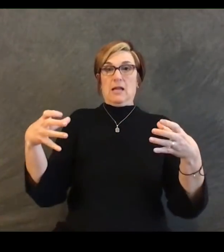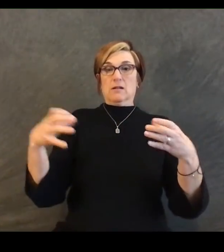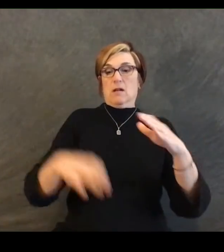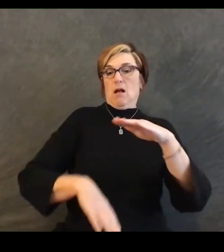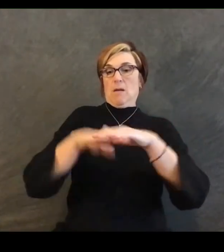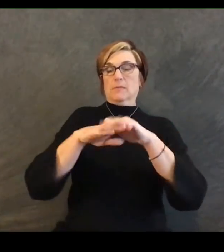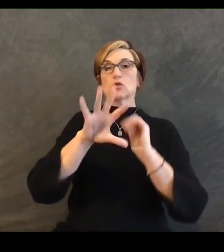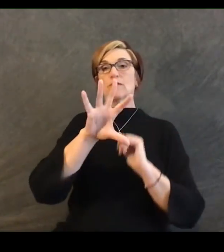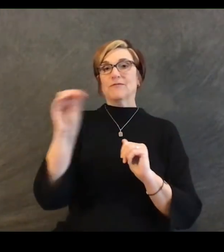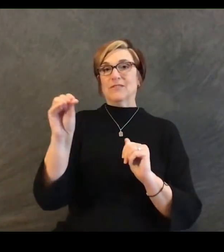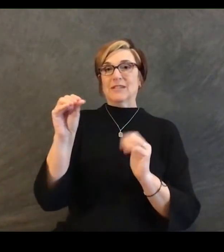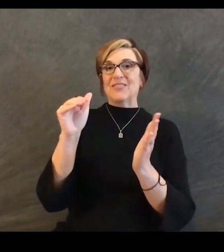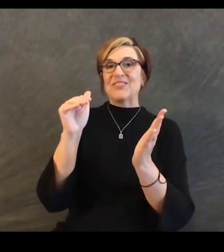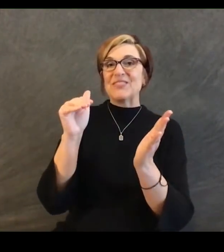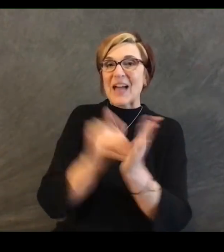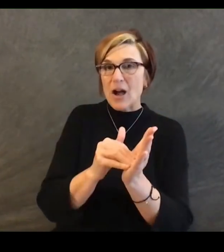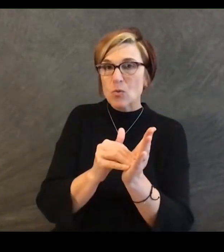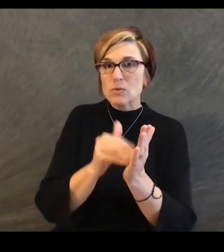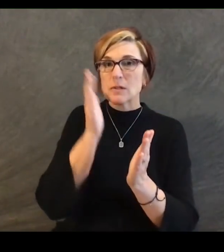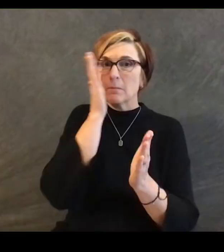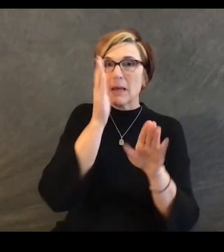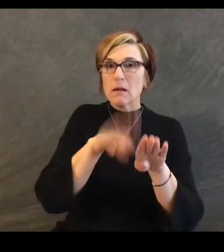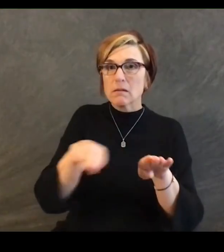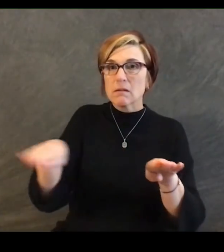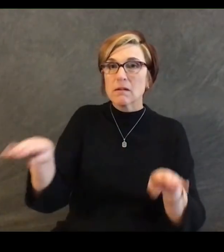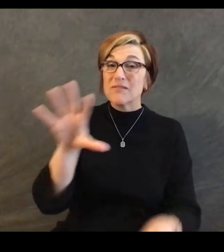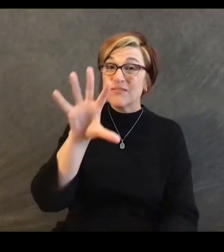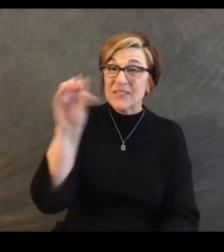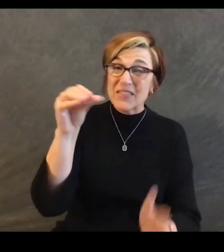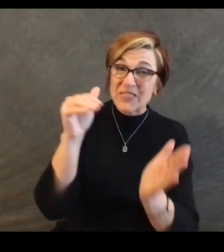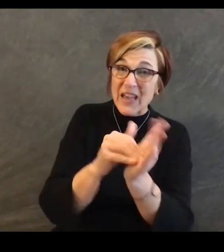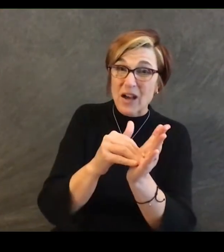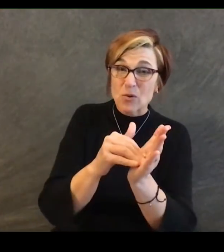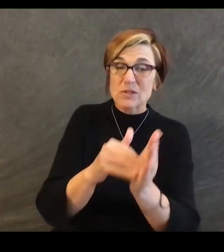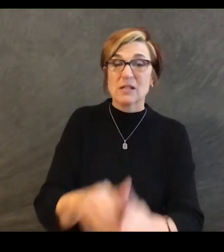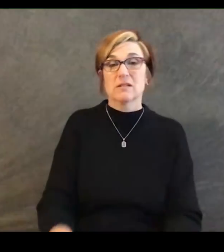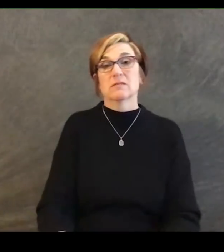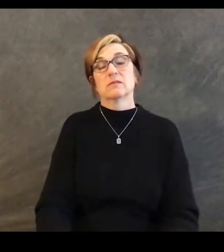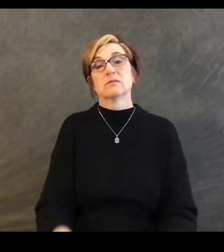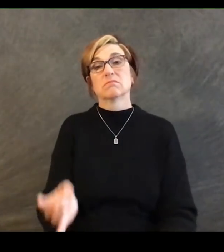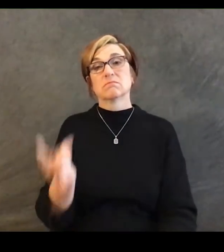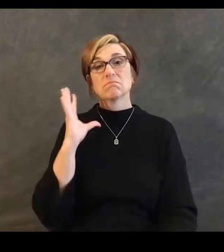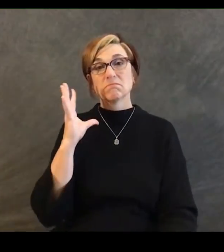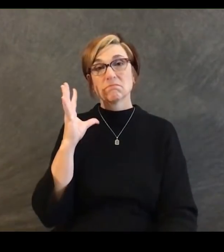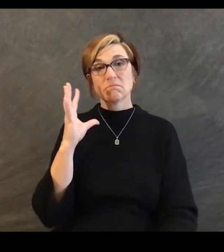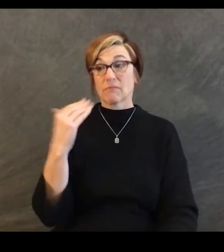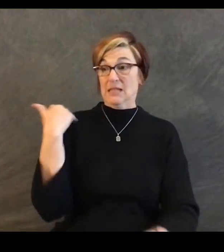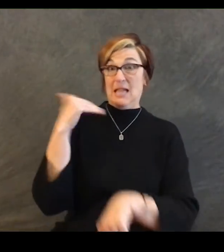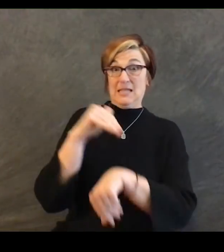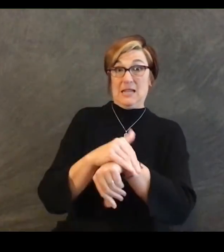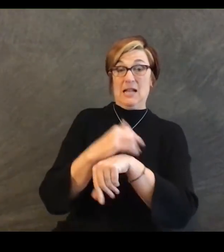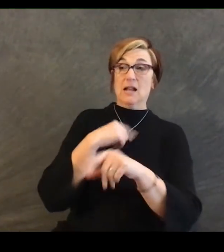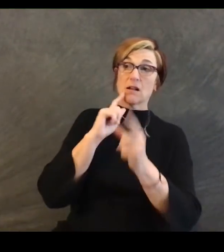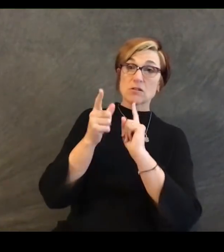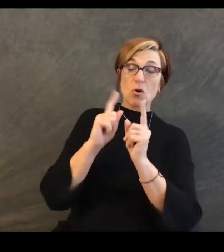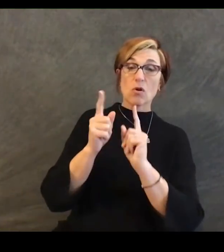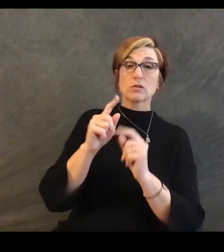50,000 and had a great conversation last night with Gavin Newsom he's doing he's